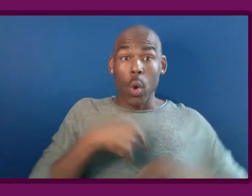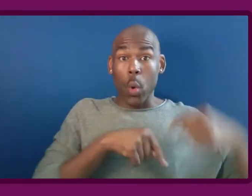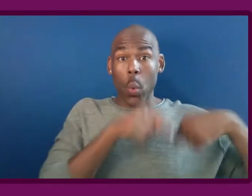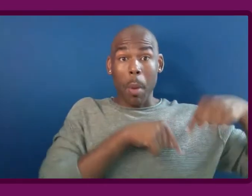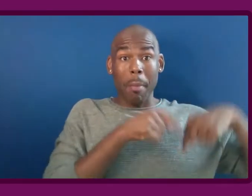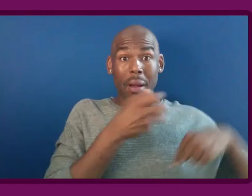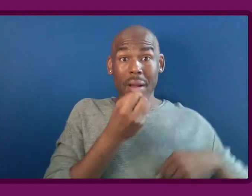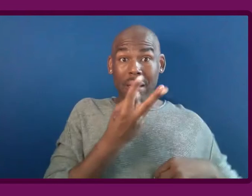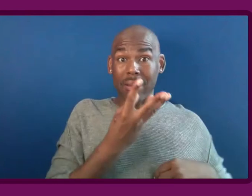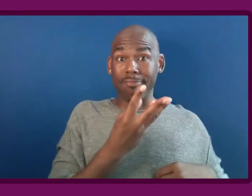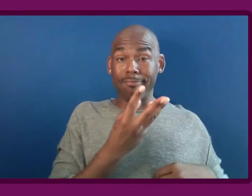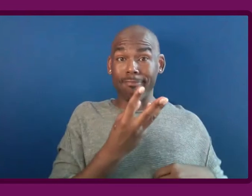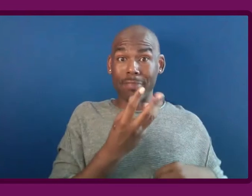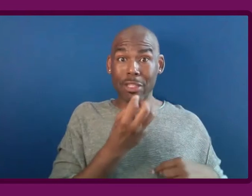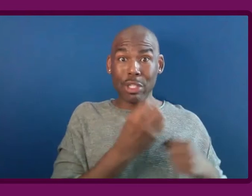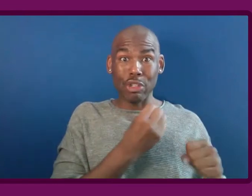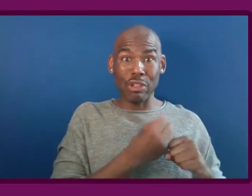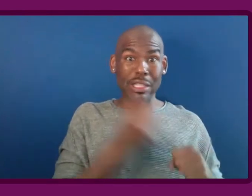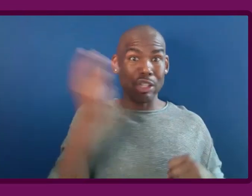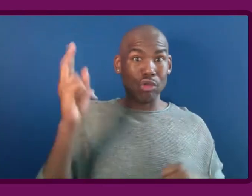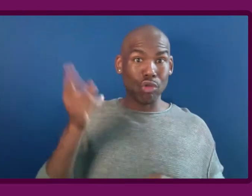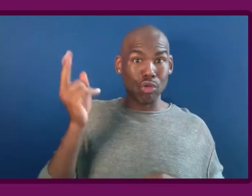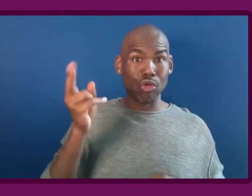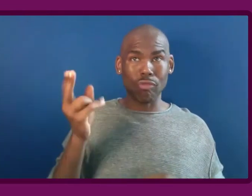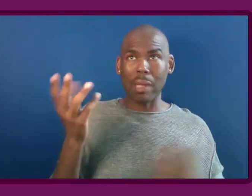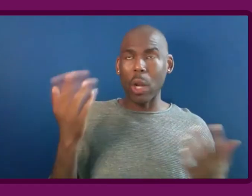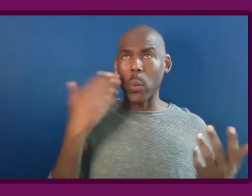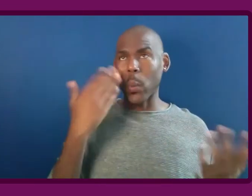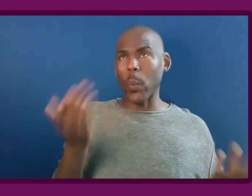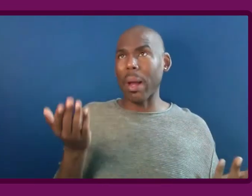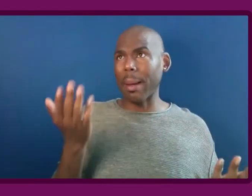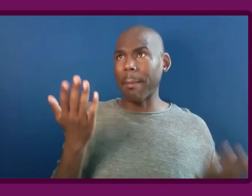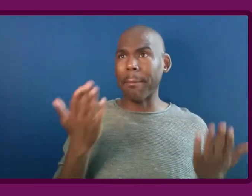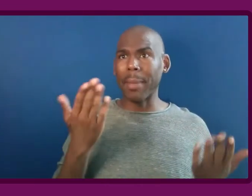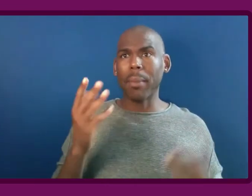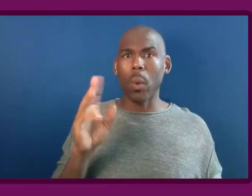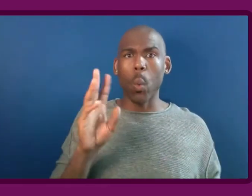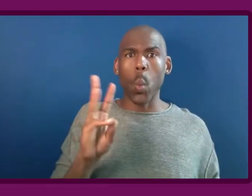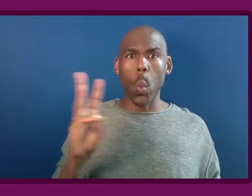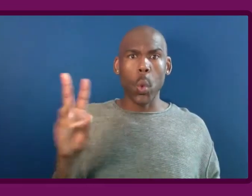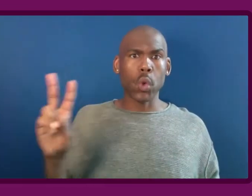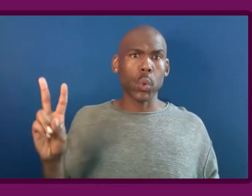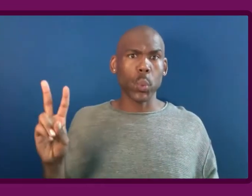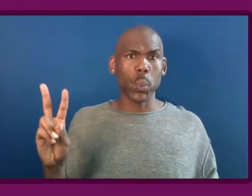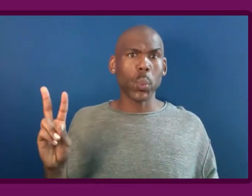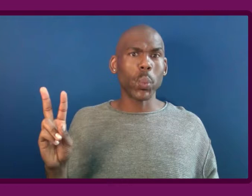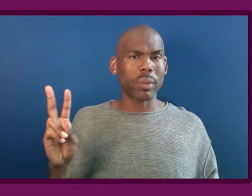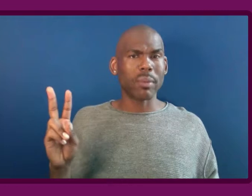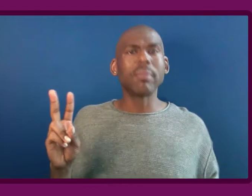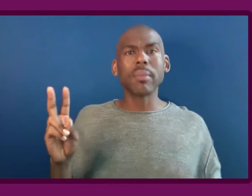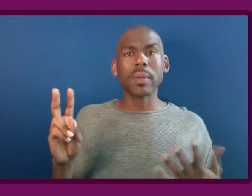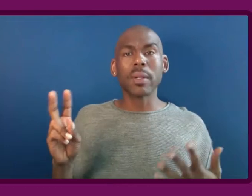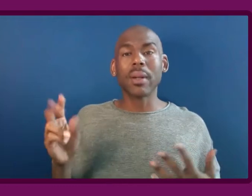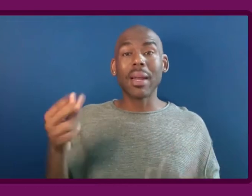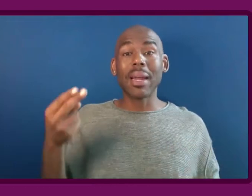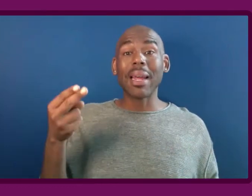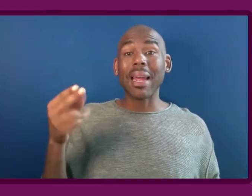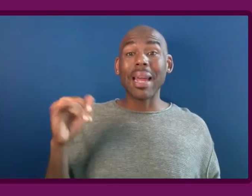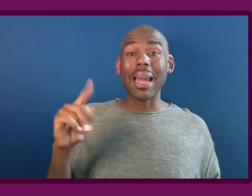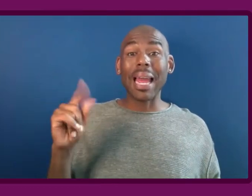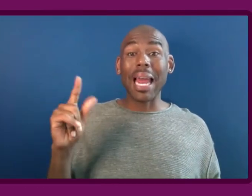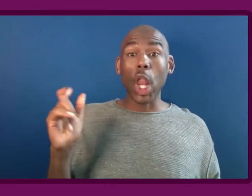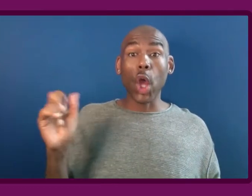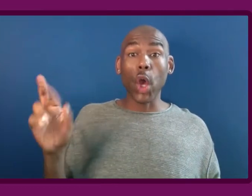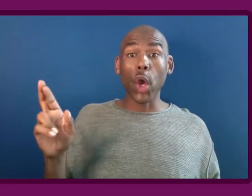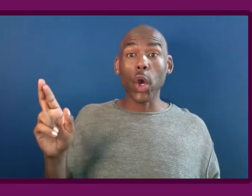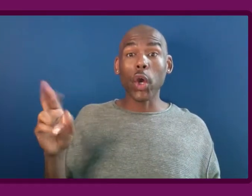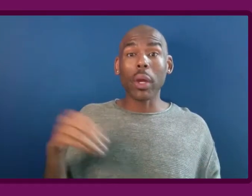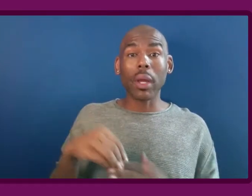If we go back, a little bit of history. If we go back to maybe World War II, where Hitler, during